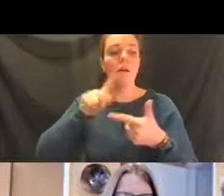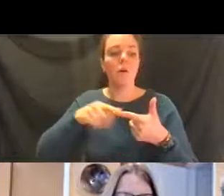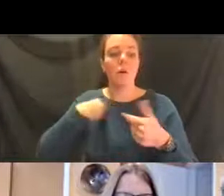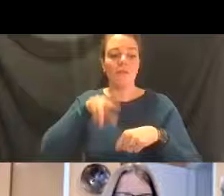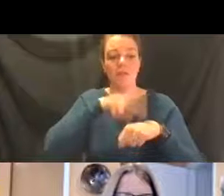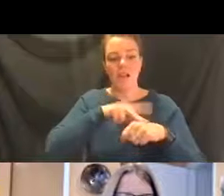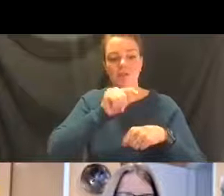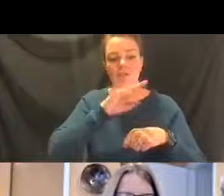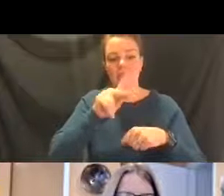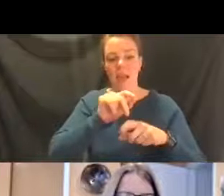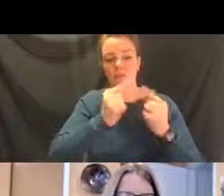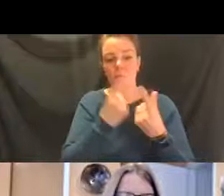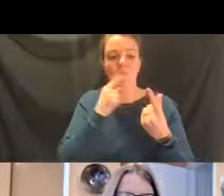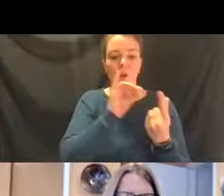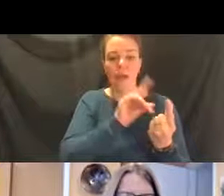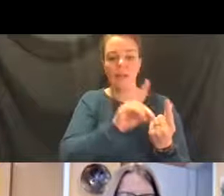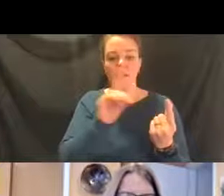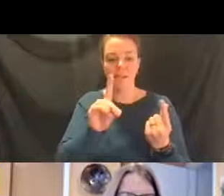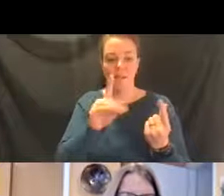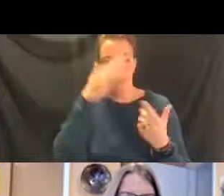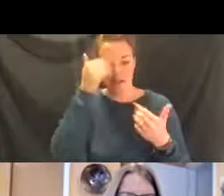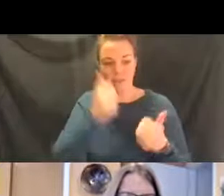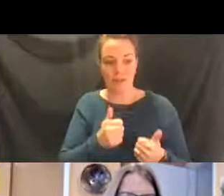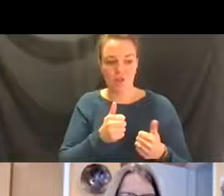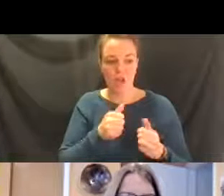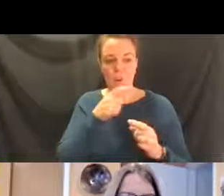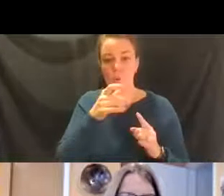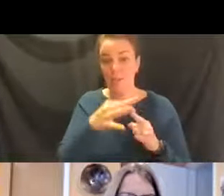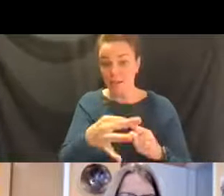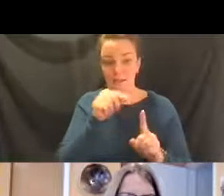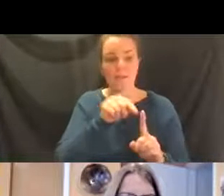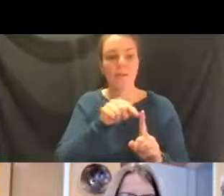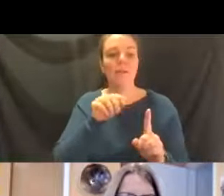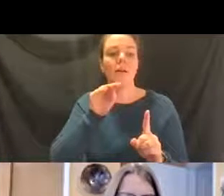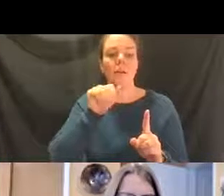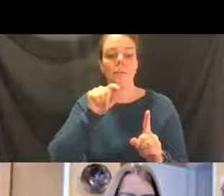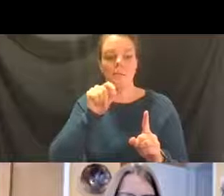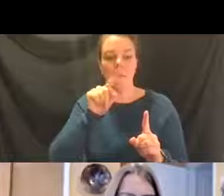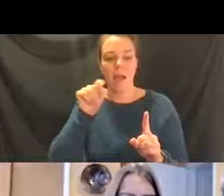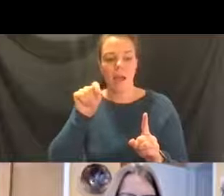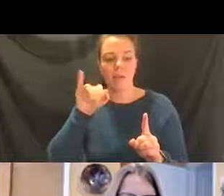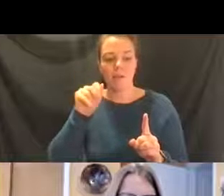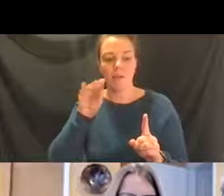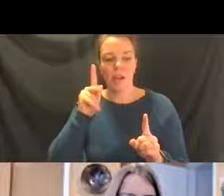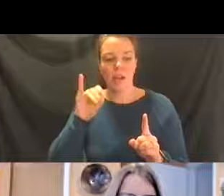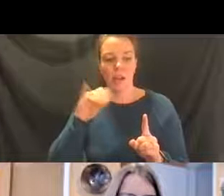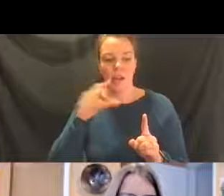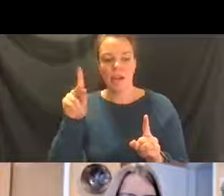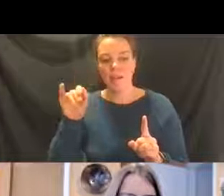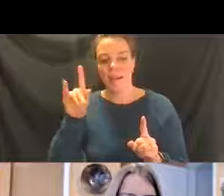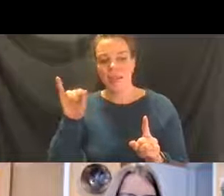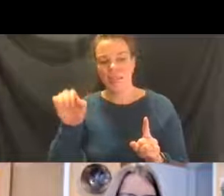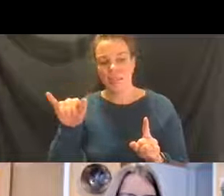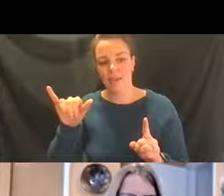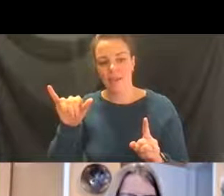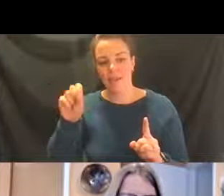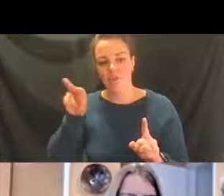and dementia practices in the leads there are Dr. Matt Janeke and Kathy Service and also the Engage